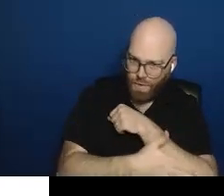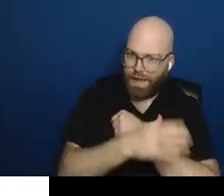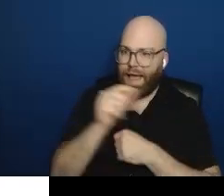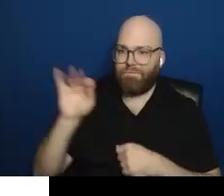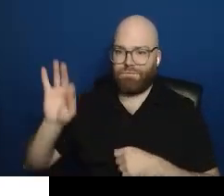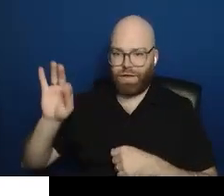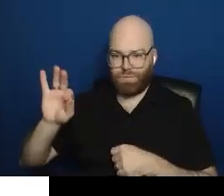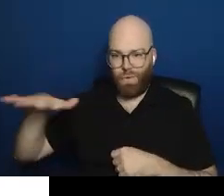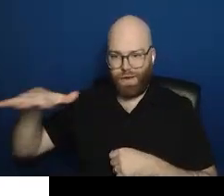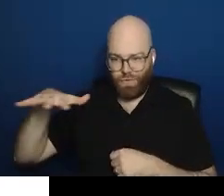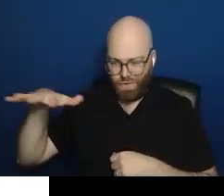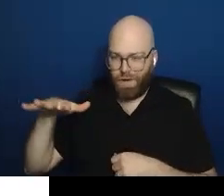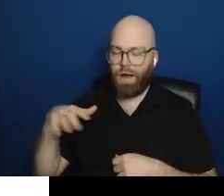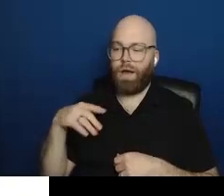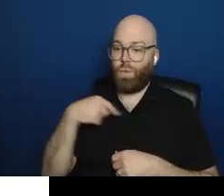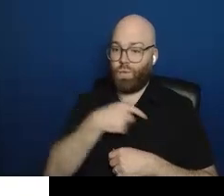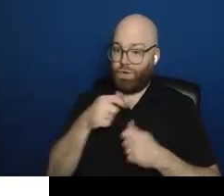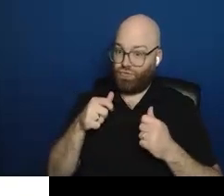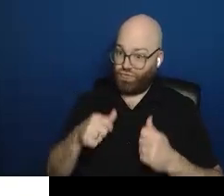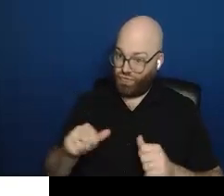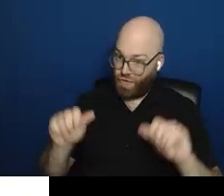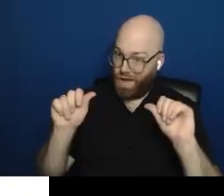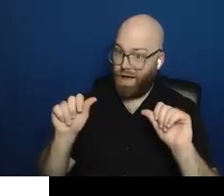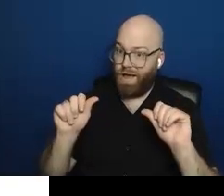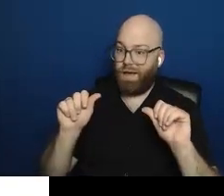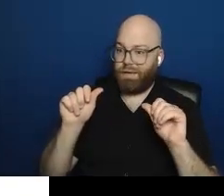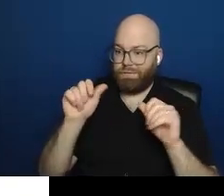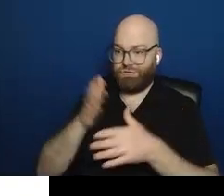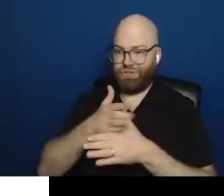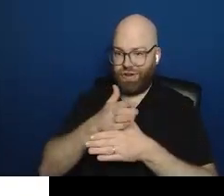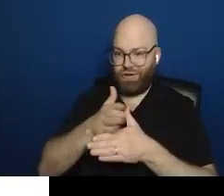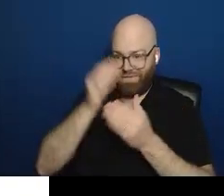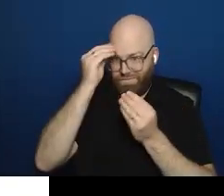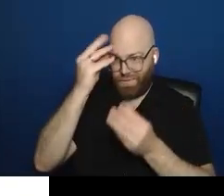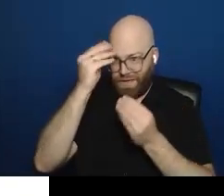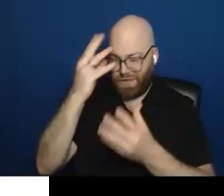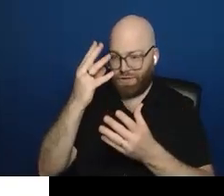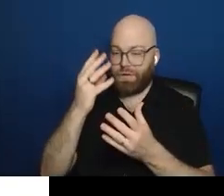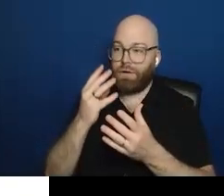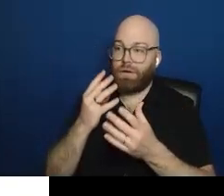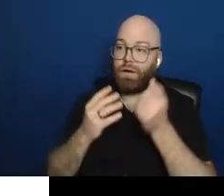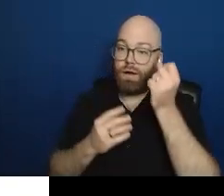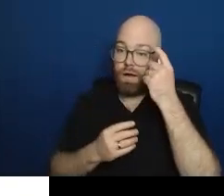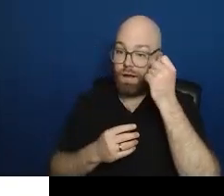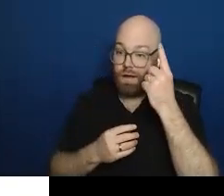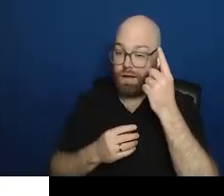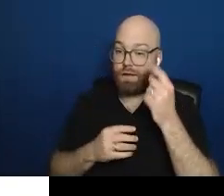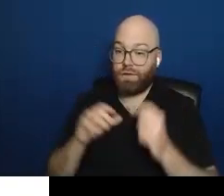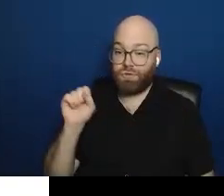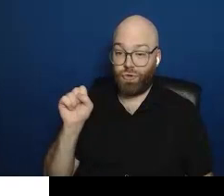Sometimes social media is going to play a, the reliability on social media is going to be, you know, a concern